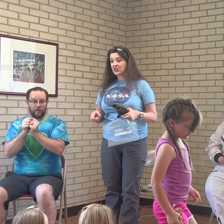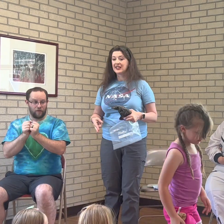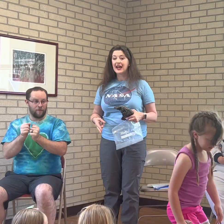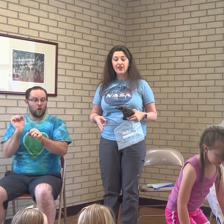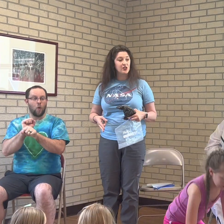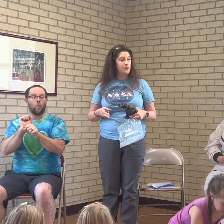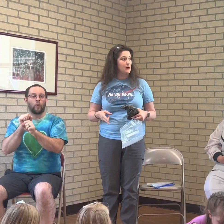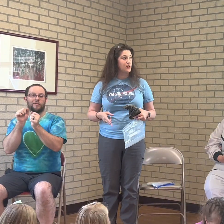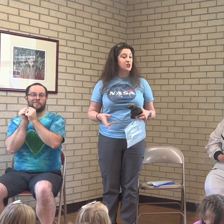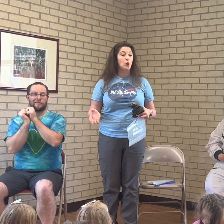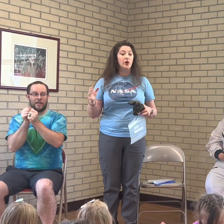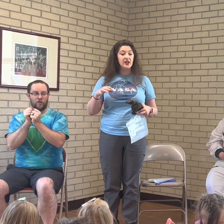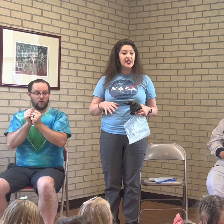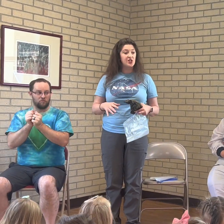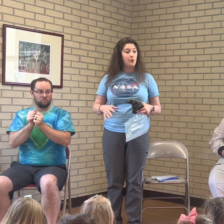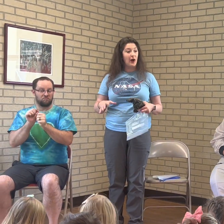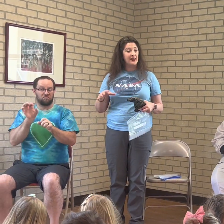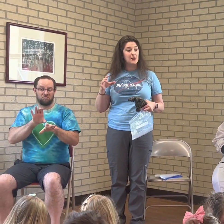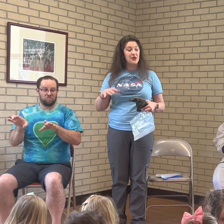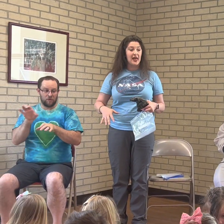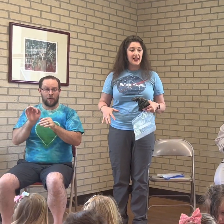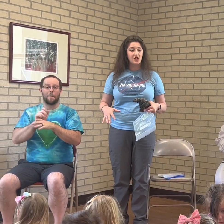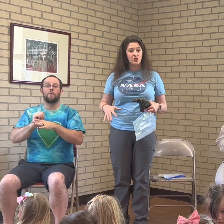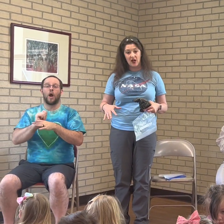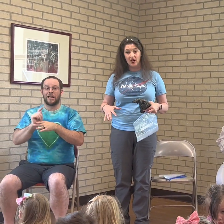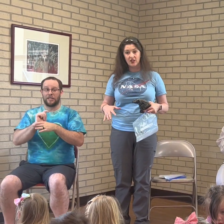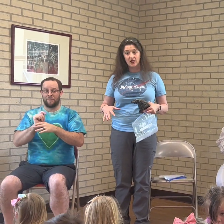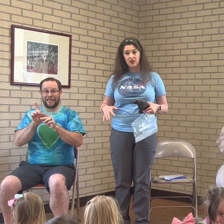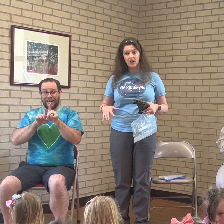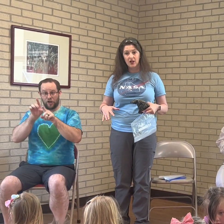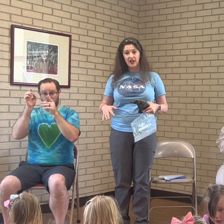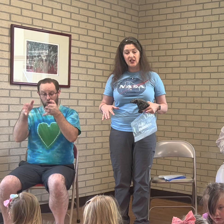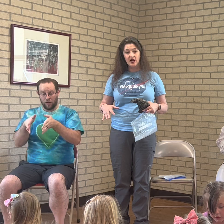together to be able to do this. So, we're gonna actually practice being astronauts in here,